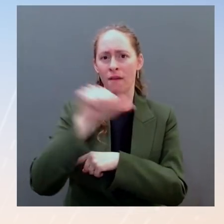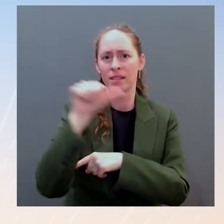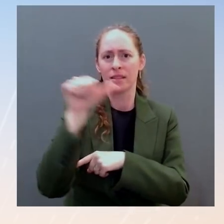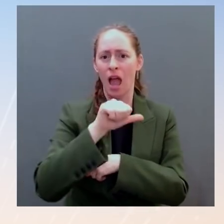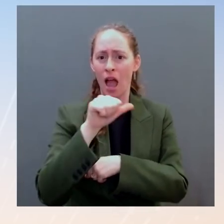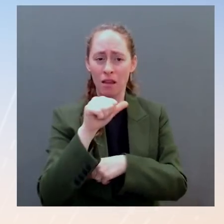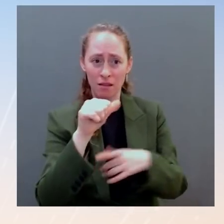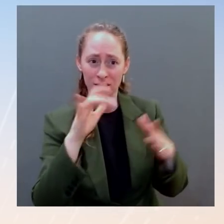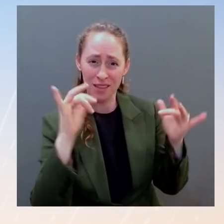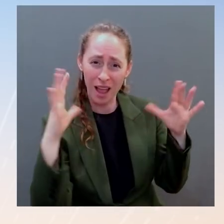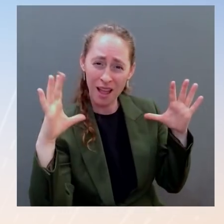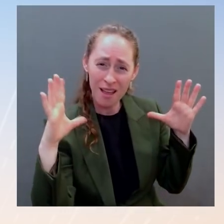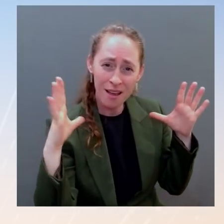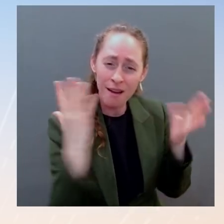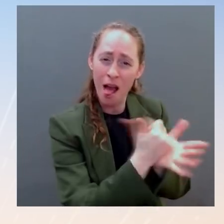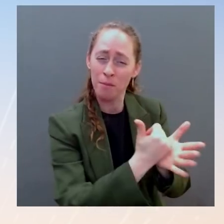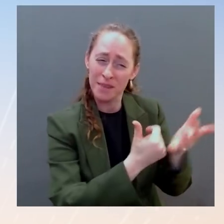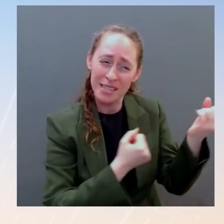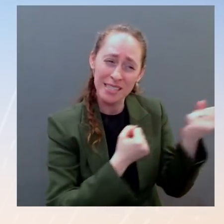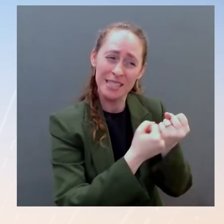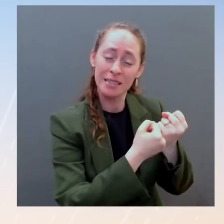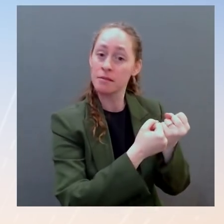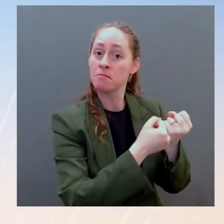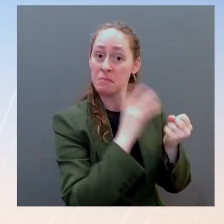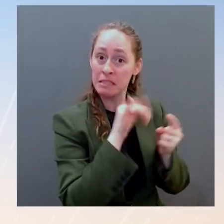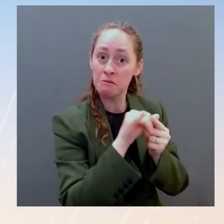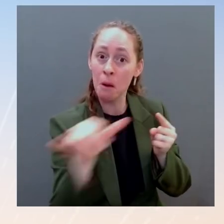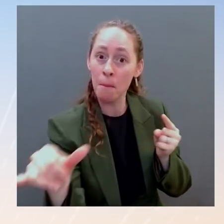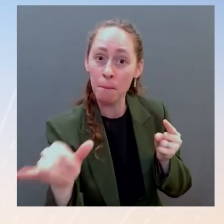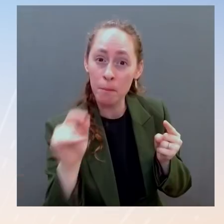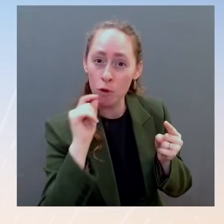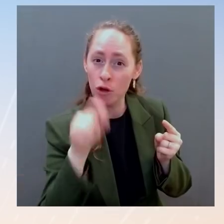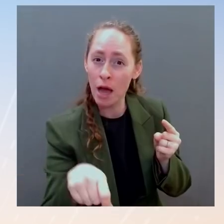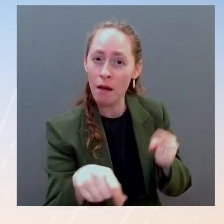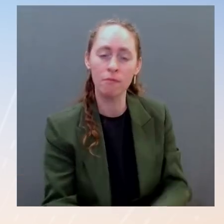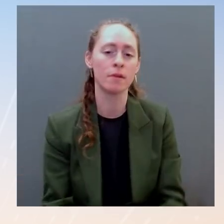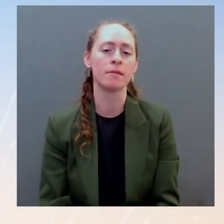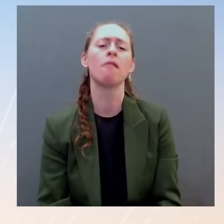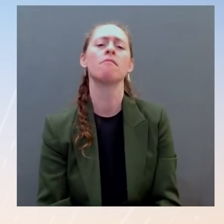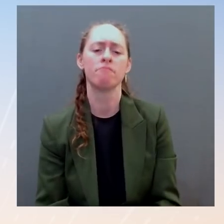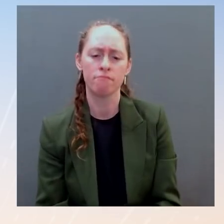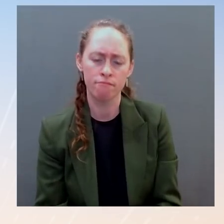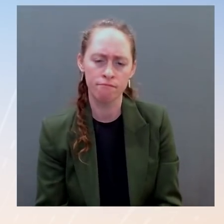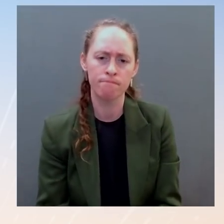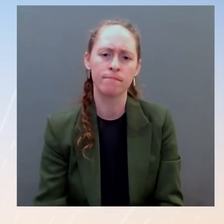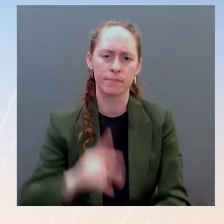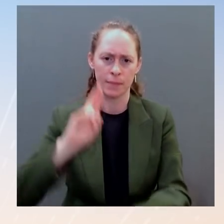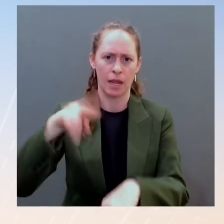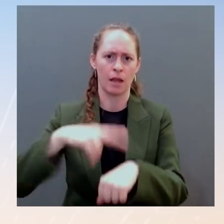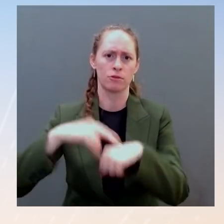is a top priority for the national security team. I'll see if there is one individual who will be responsible. Thanks so much.